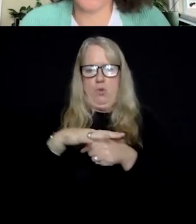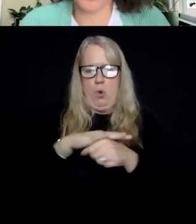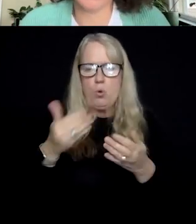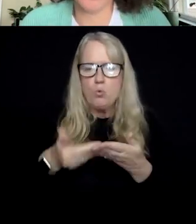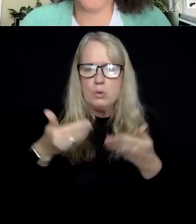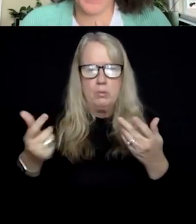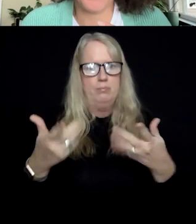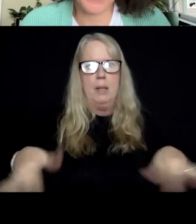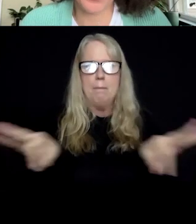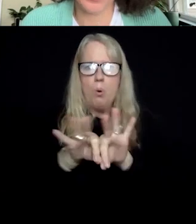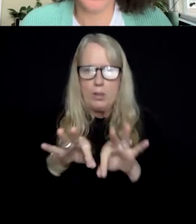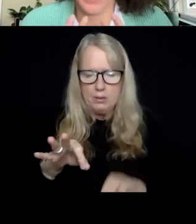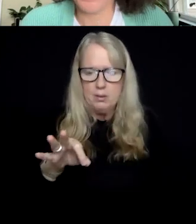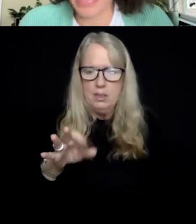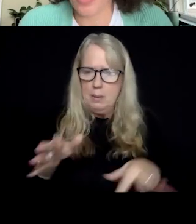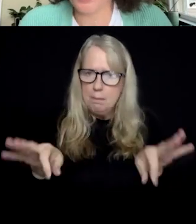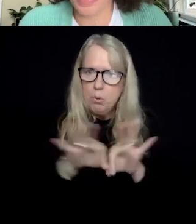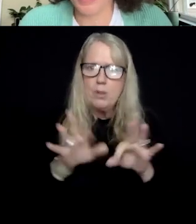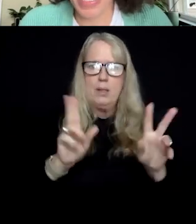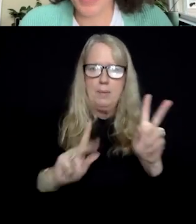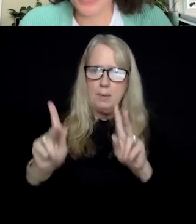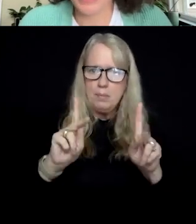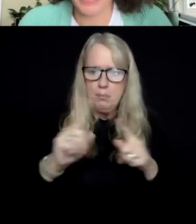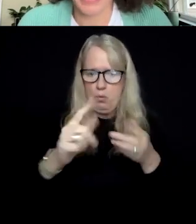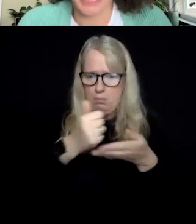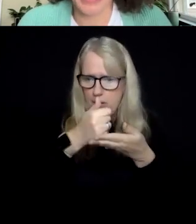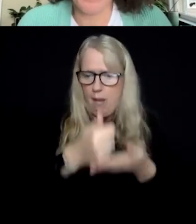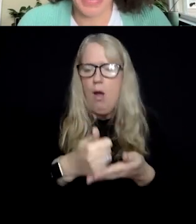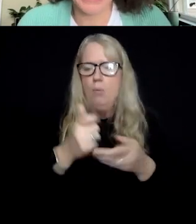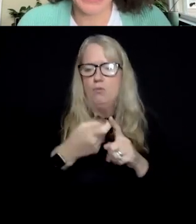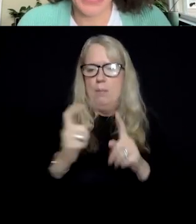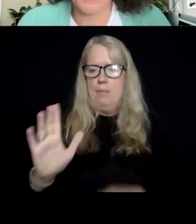IMPORTANT THAT PEOPLE ARE BEING HELPED BY THEIR NEIGHBORS SO THAT